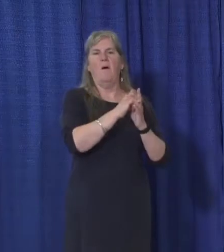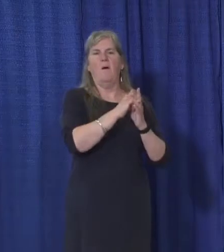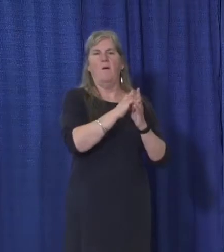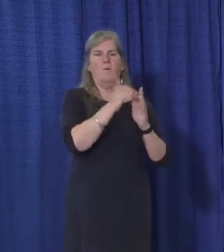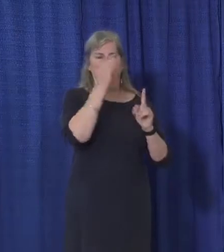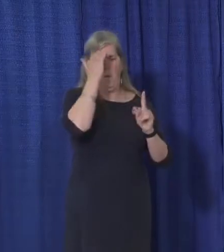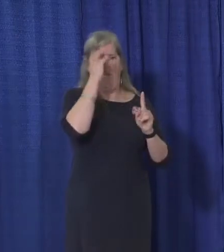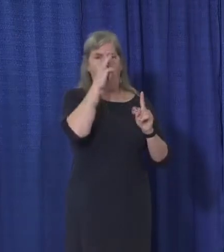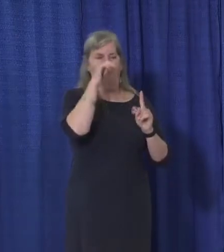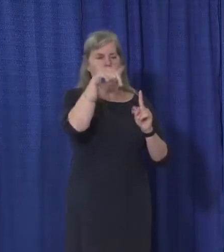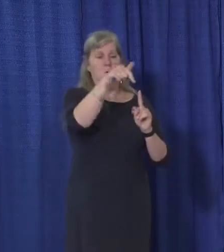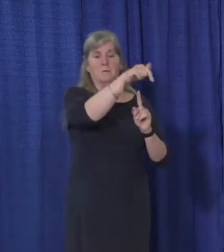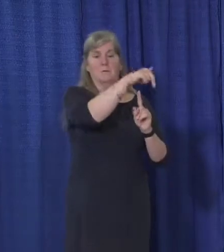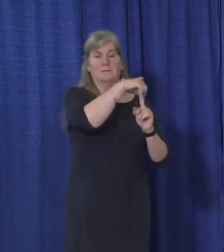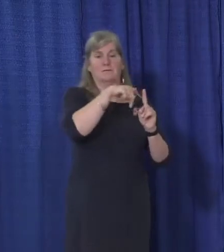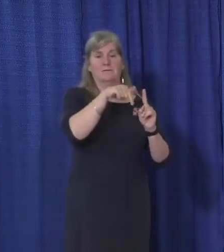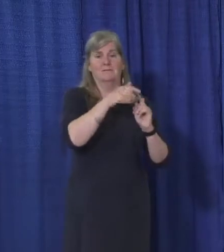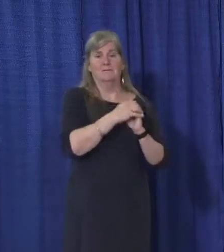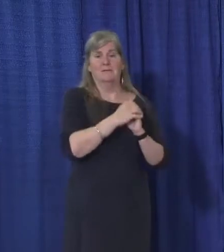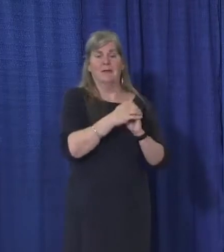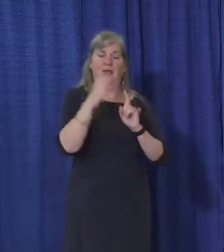to emphasize in terms of those